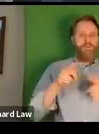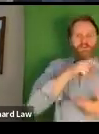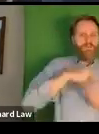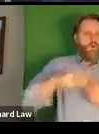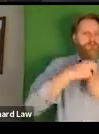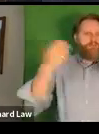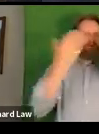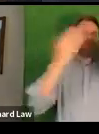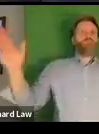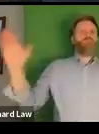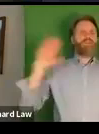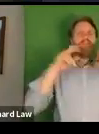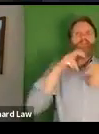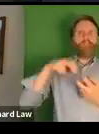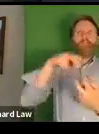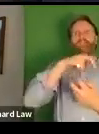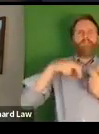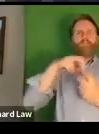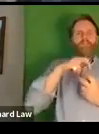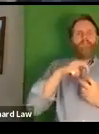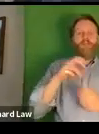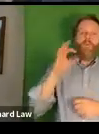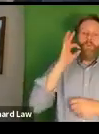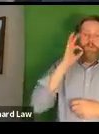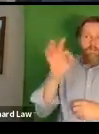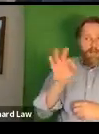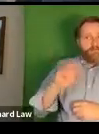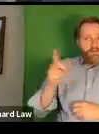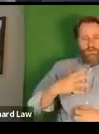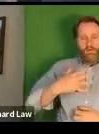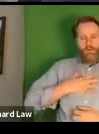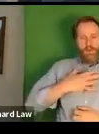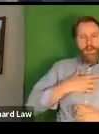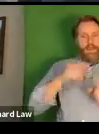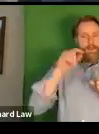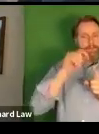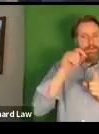asked for PPE and to be clear we're not talking just about a simple face